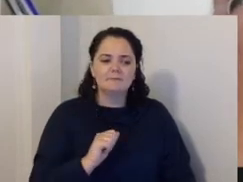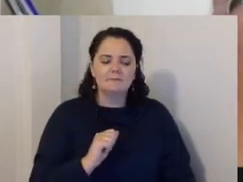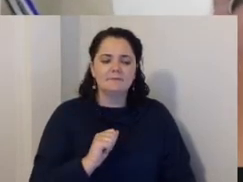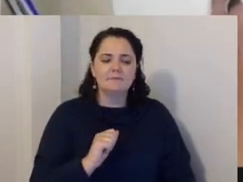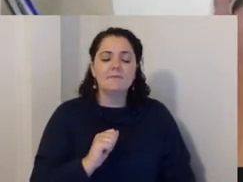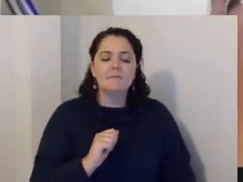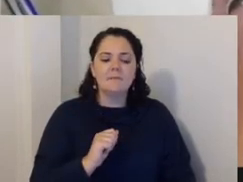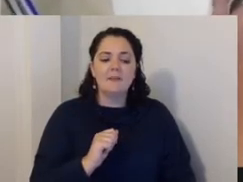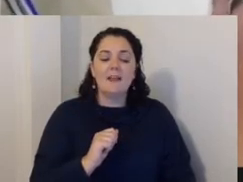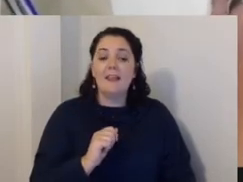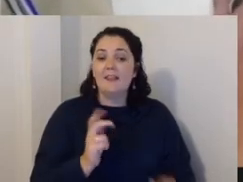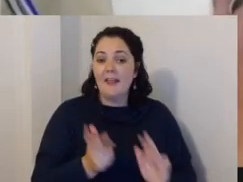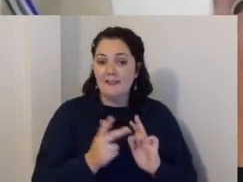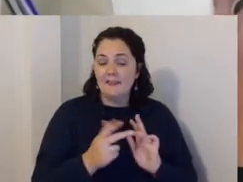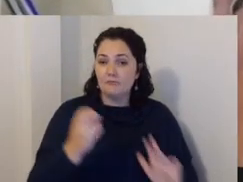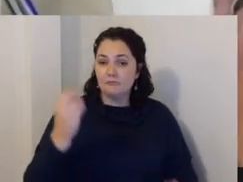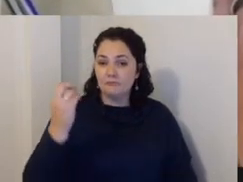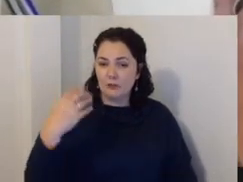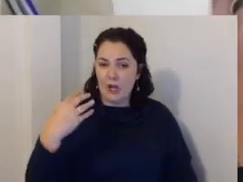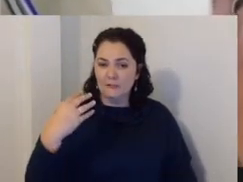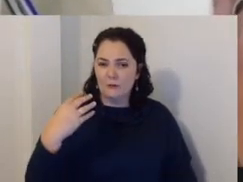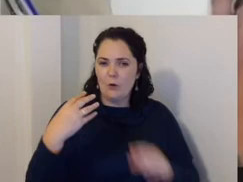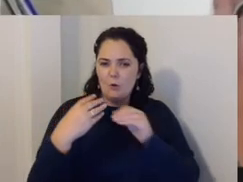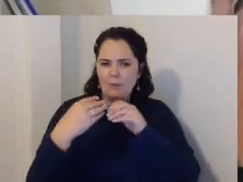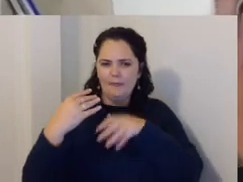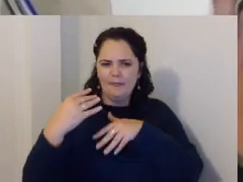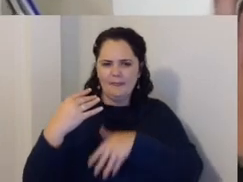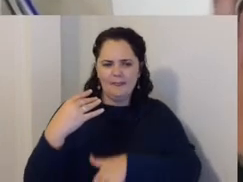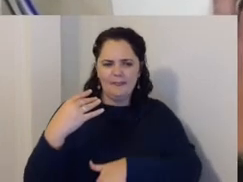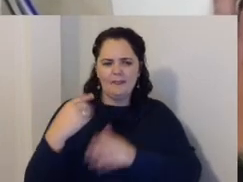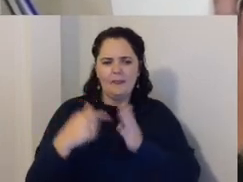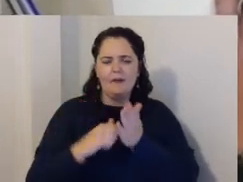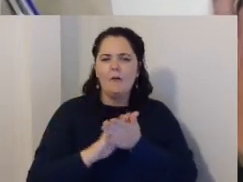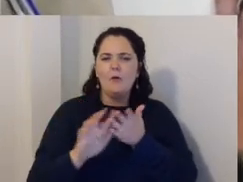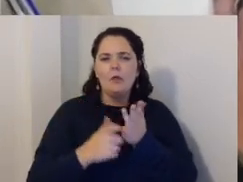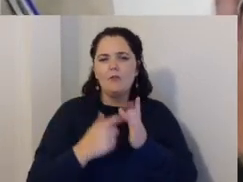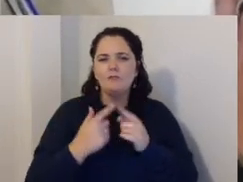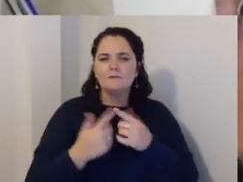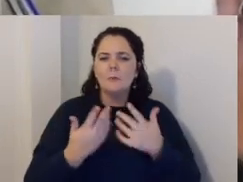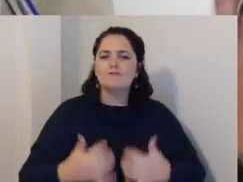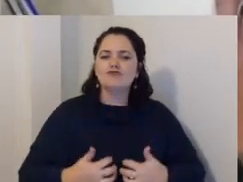from his um pectoral muscle down onto his uh onto his thorax onto his uh rib cage so I'm going